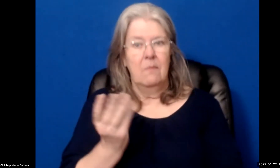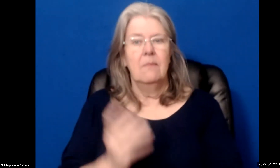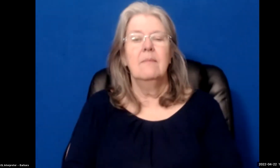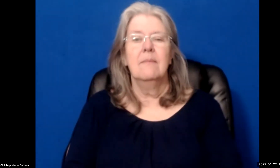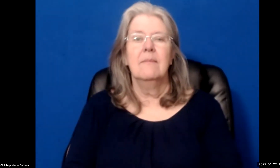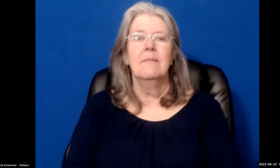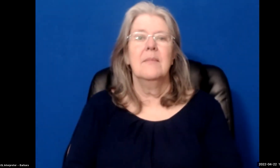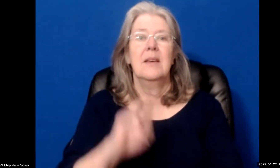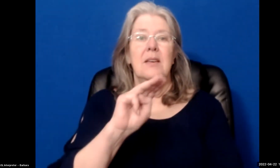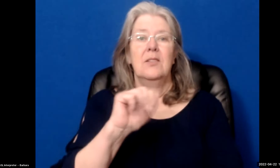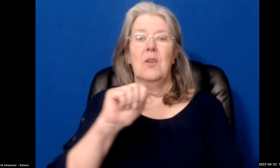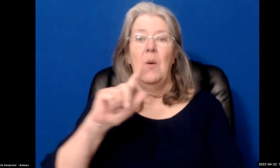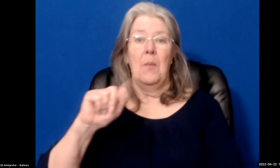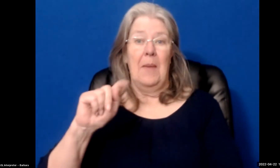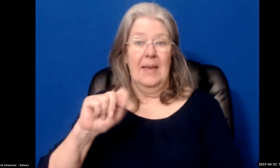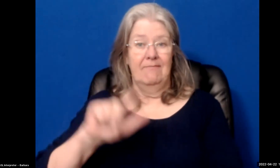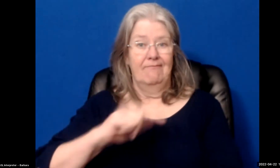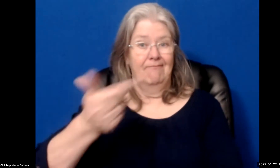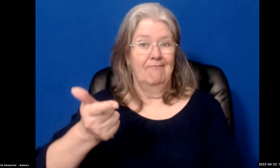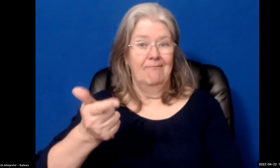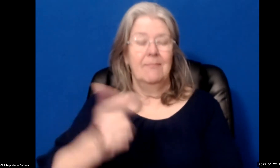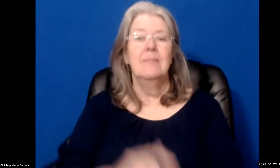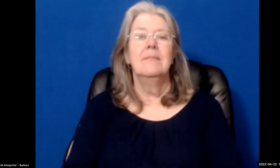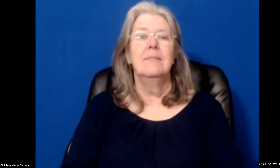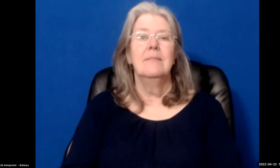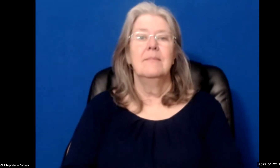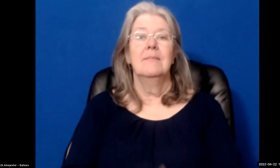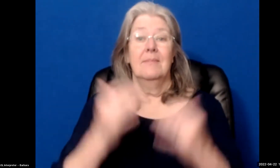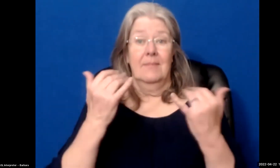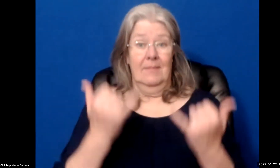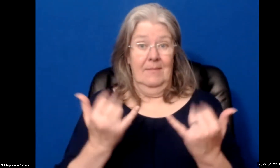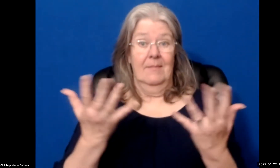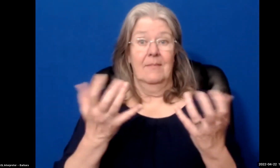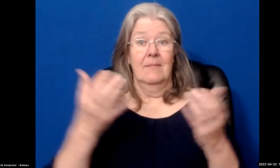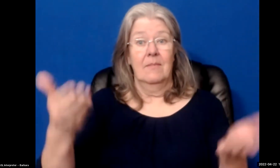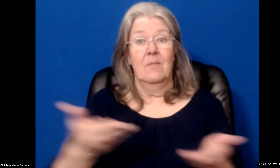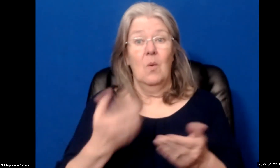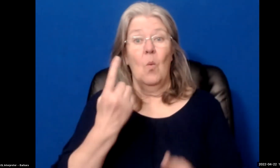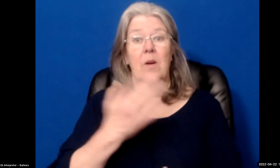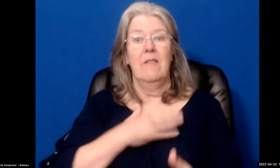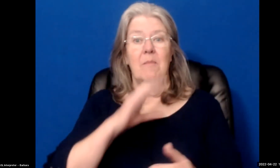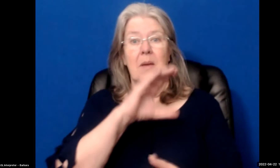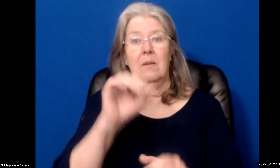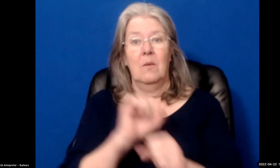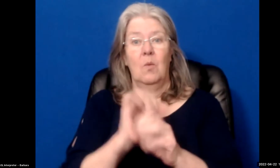Matt: Thank you, Jae Chul. And at this time i'd like to introduce one of my colleagues here at the Institute Peggy